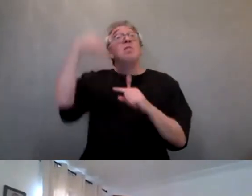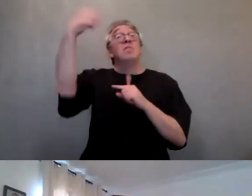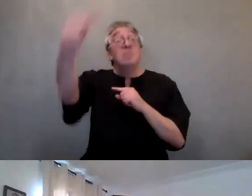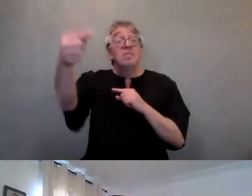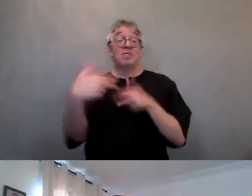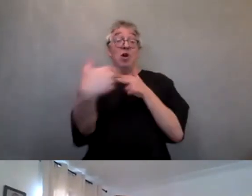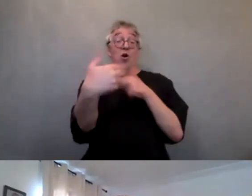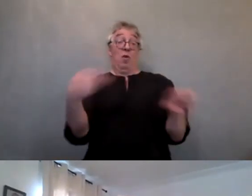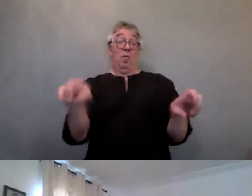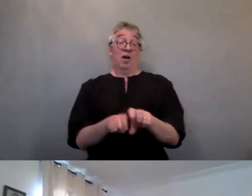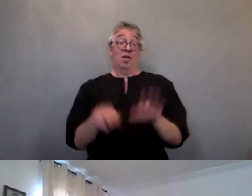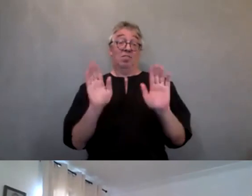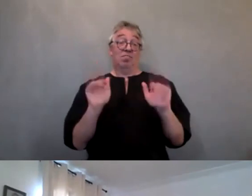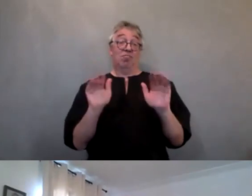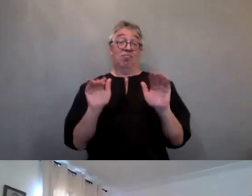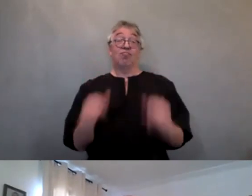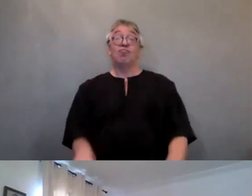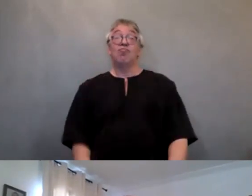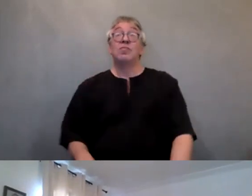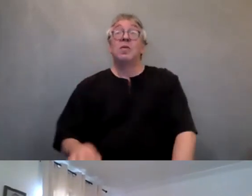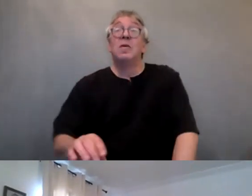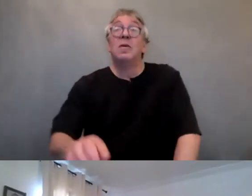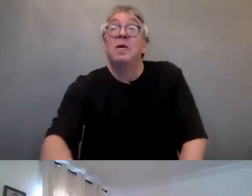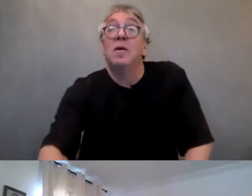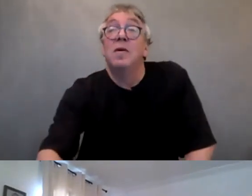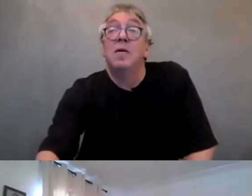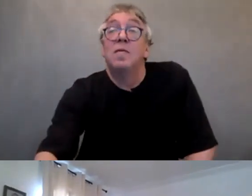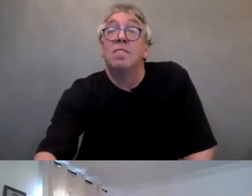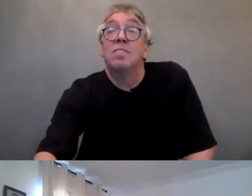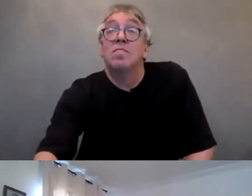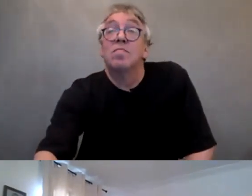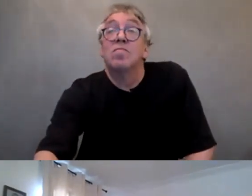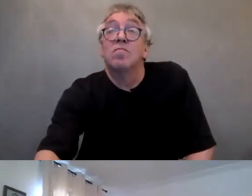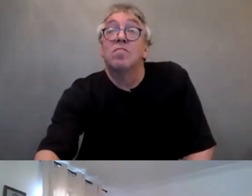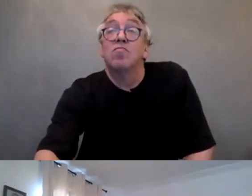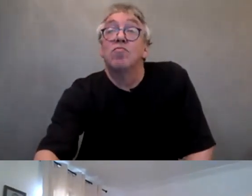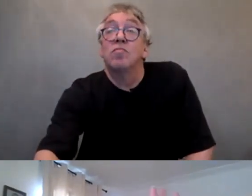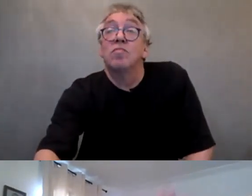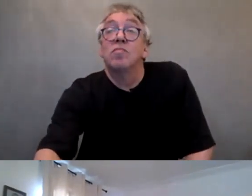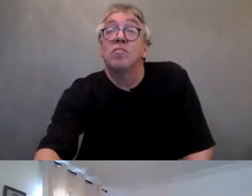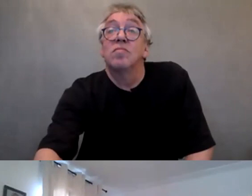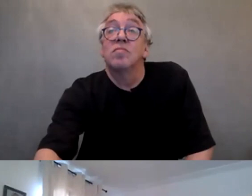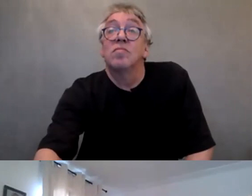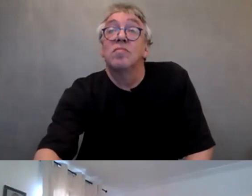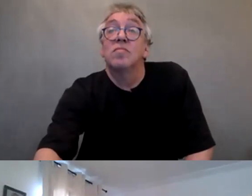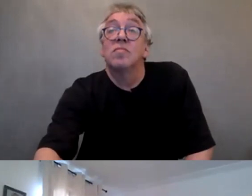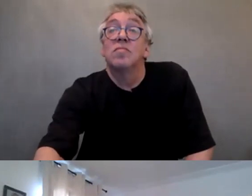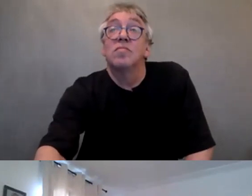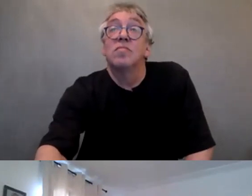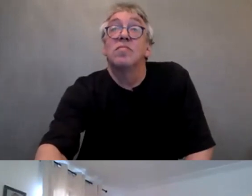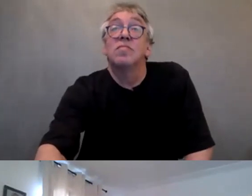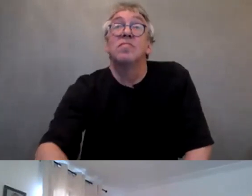So, thank you all, and good-bye, and see you on our next webinar